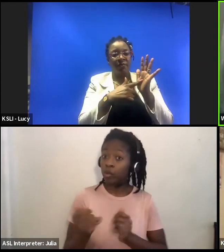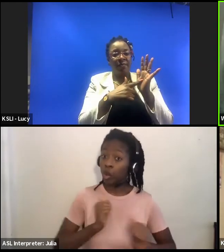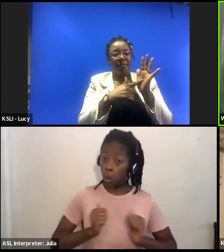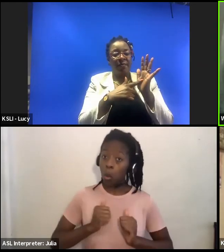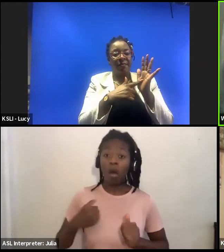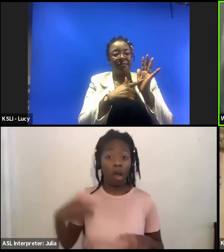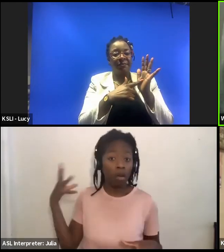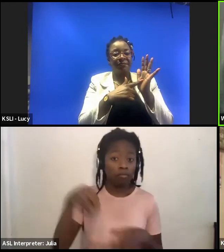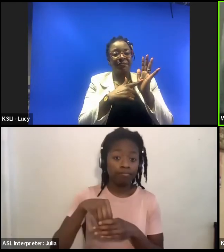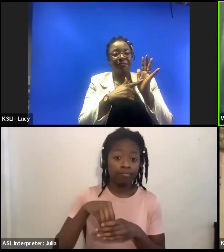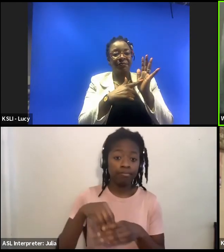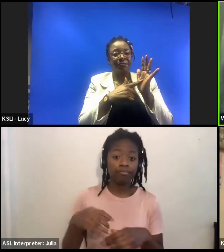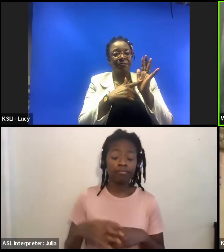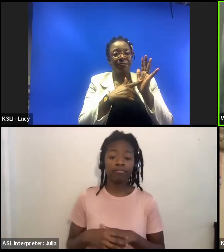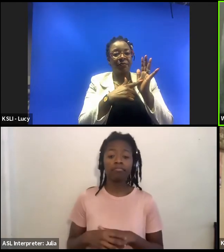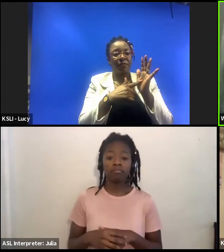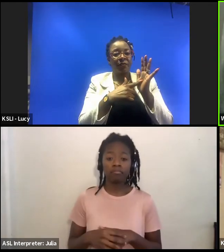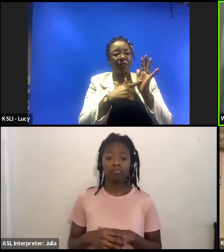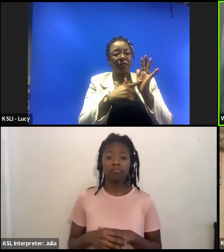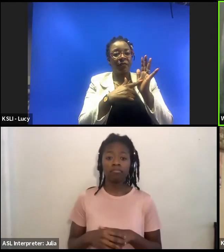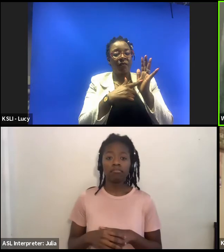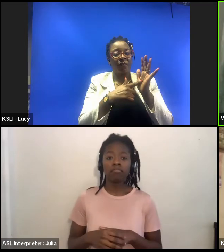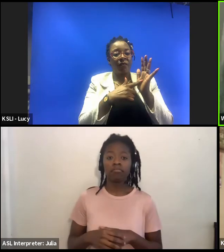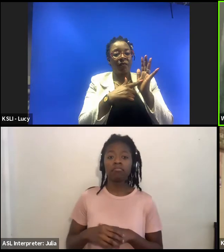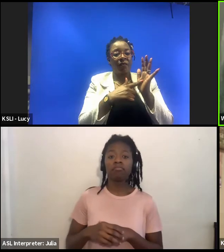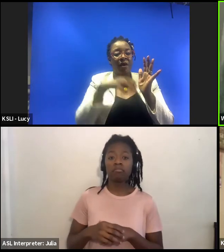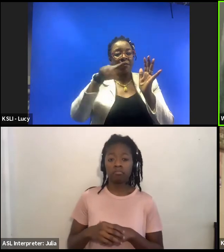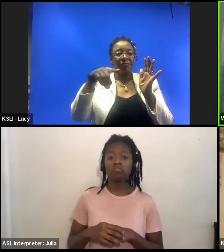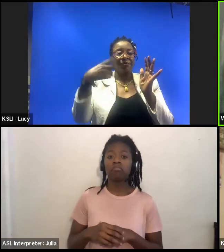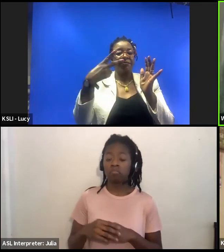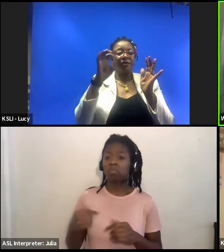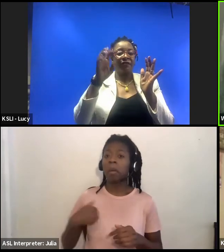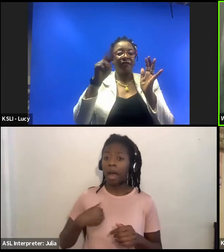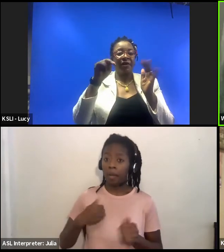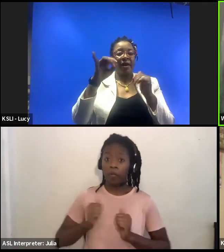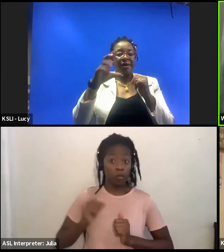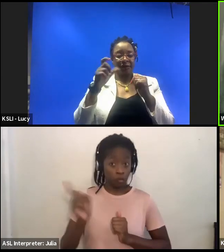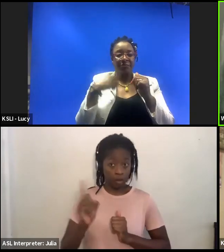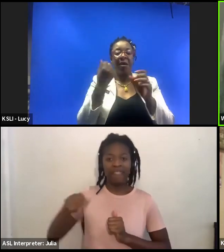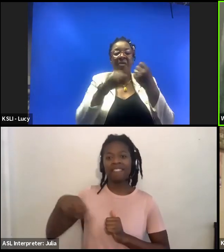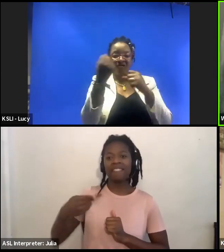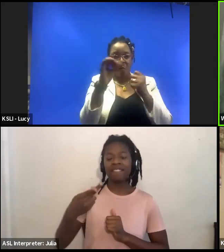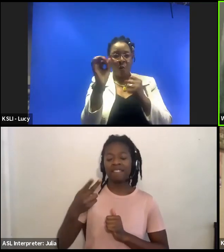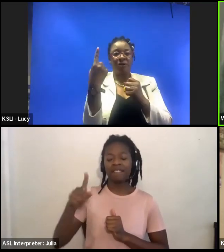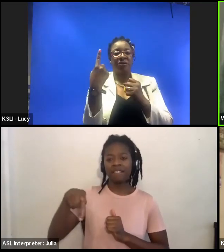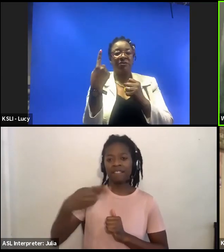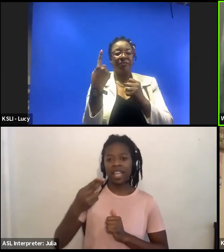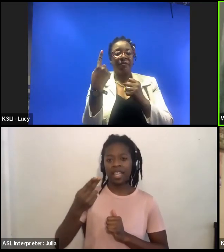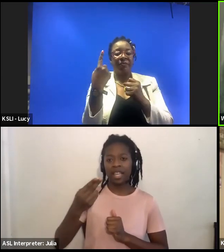at the Phoenix. I performed one show at the Phoenix and some with friends ensemble.